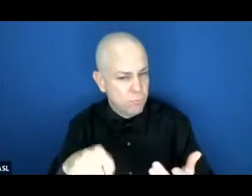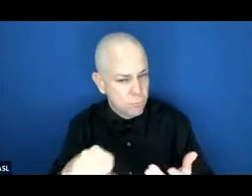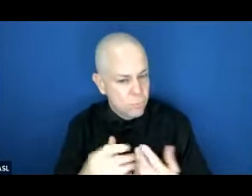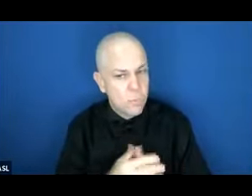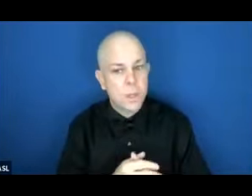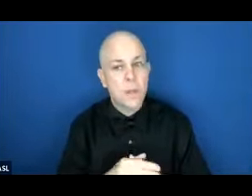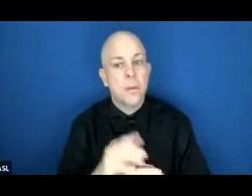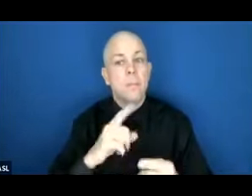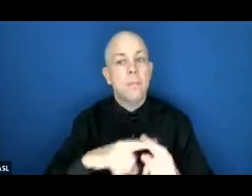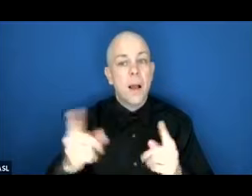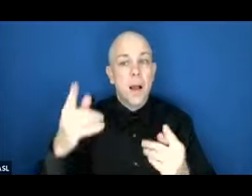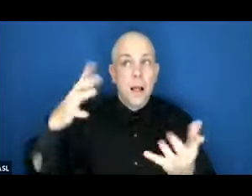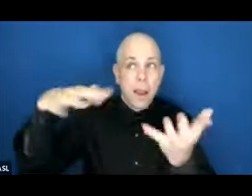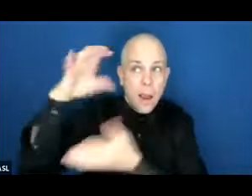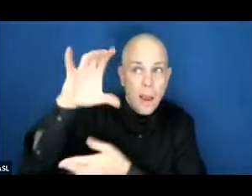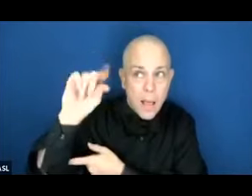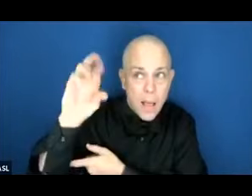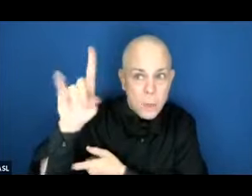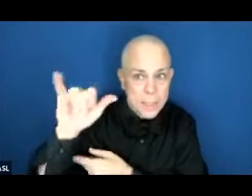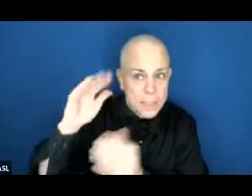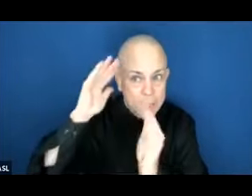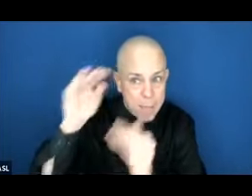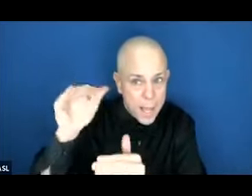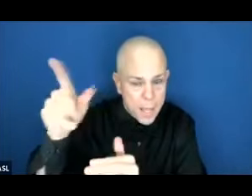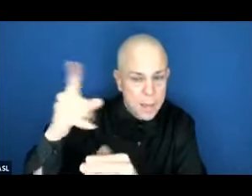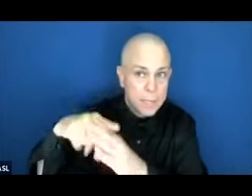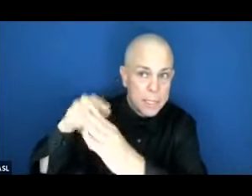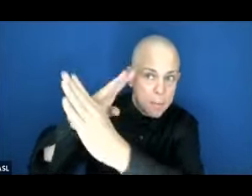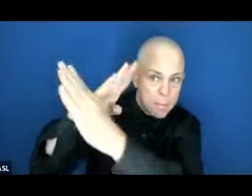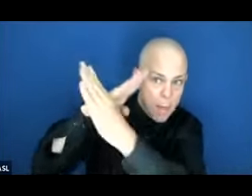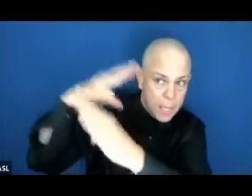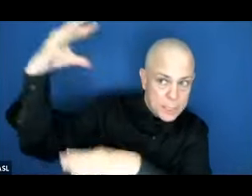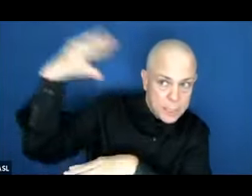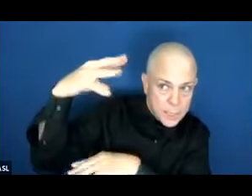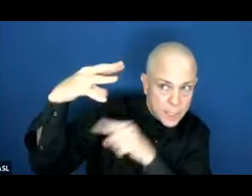out of the picture for a lot of the day so we're going to see